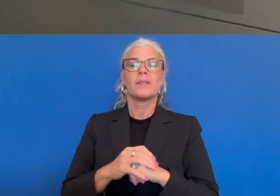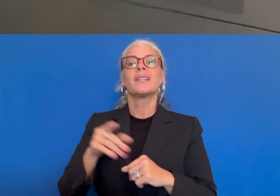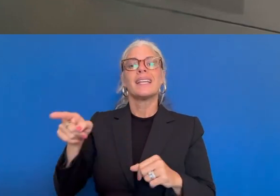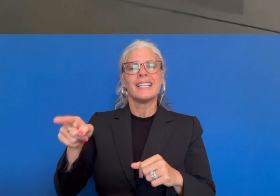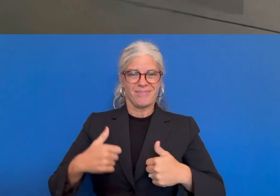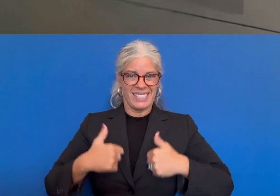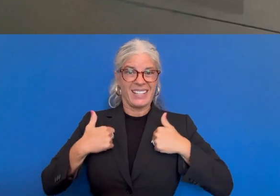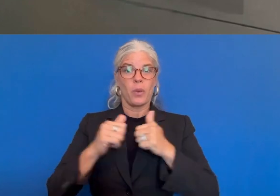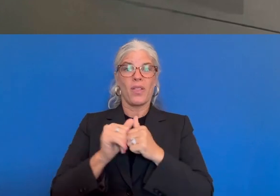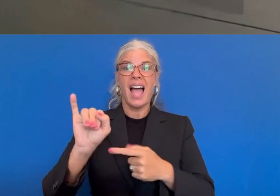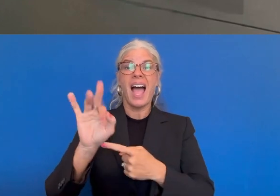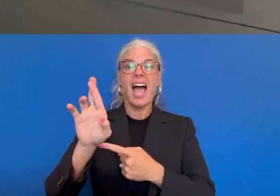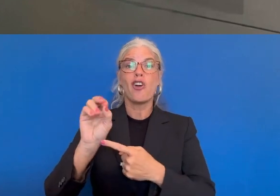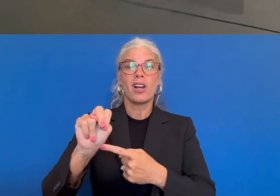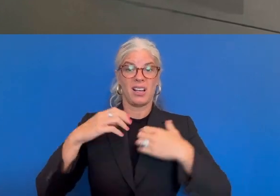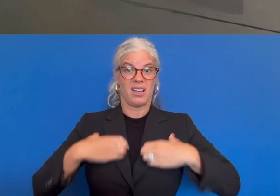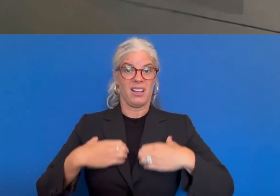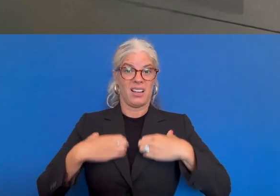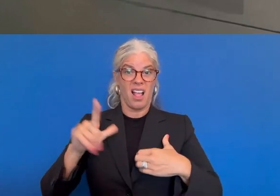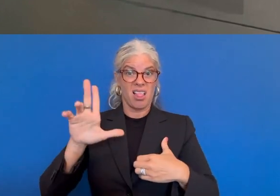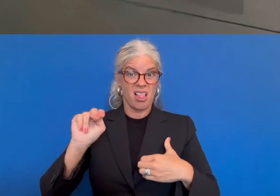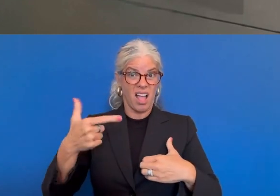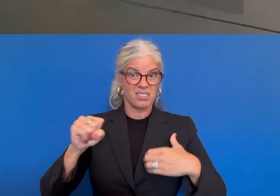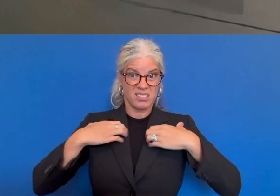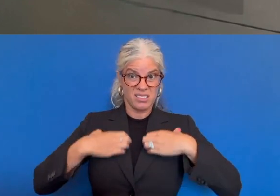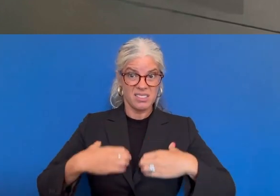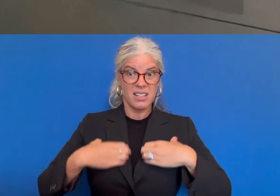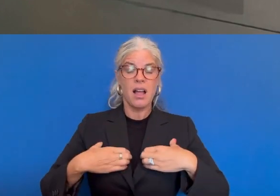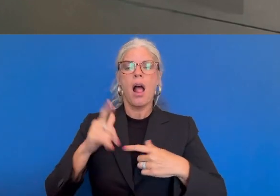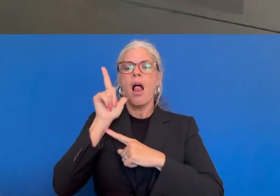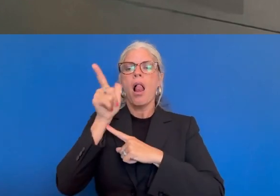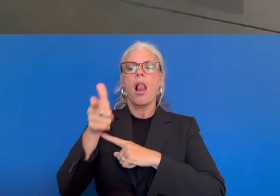and then eventually they got a portable ventilator